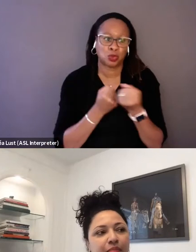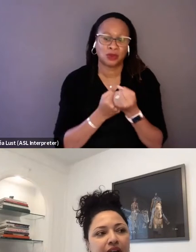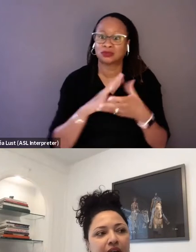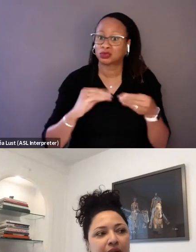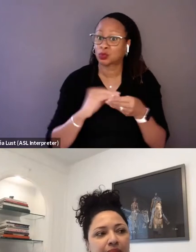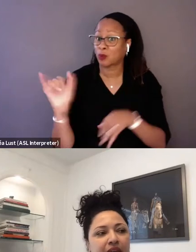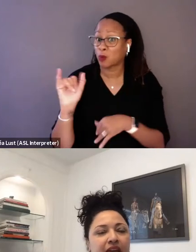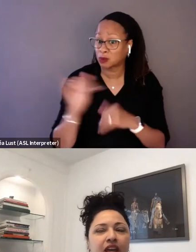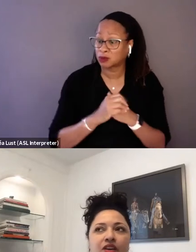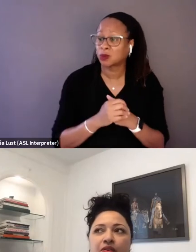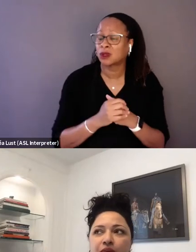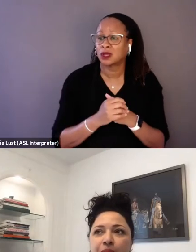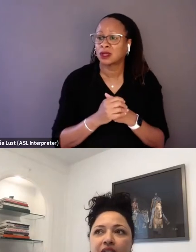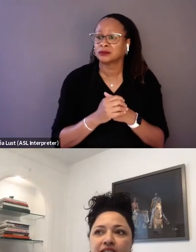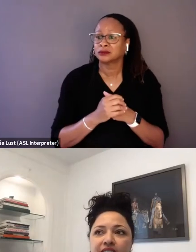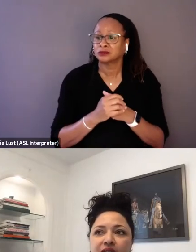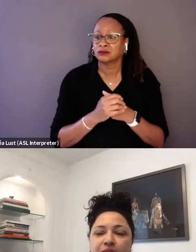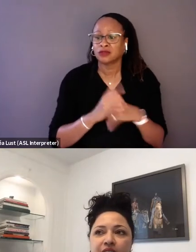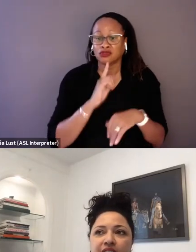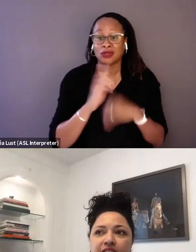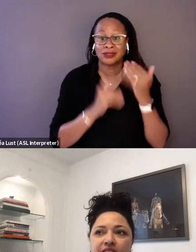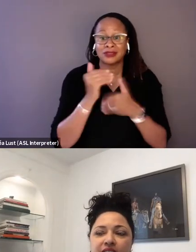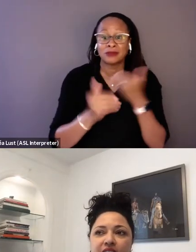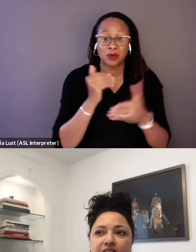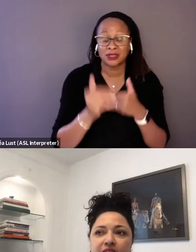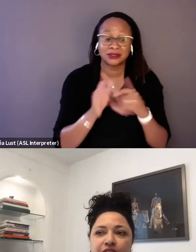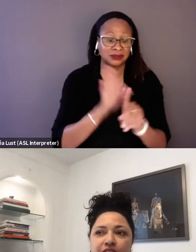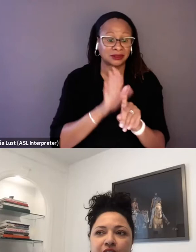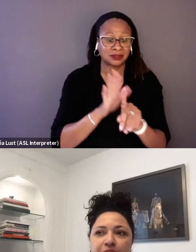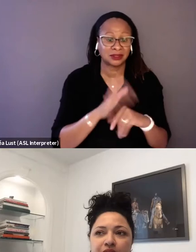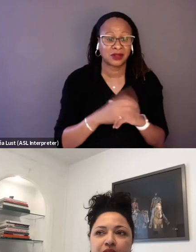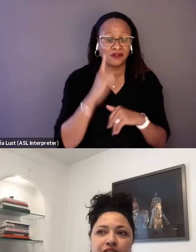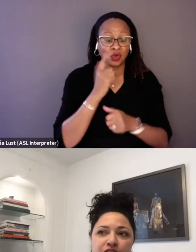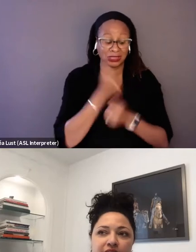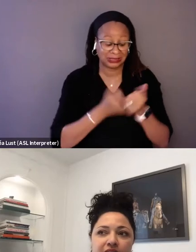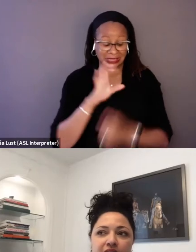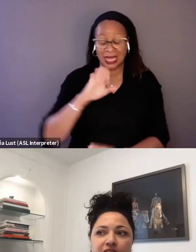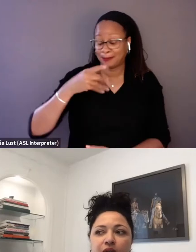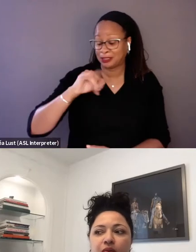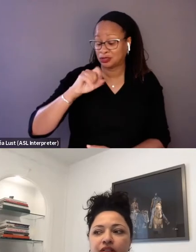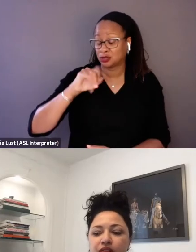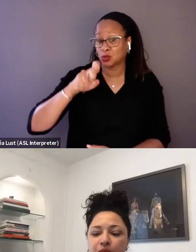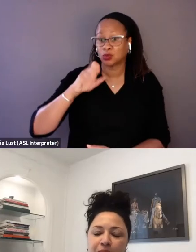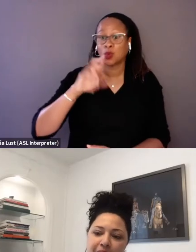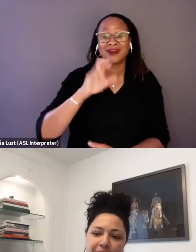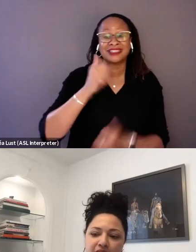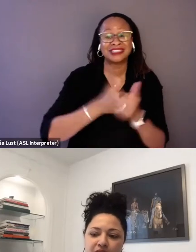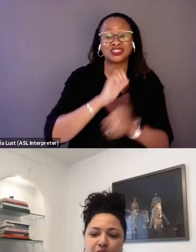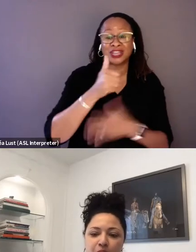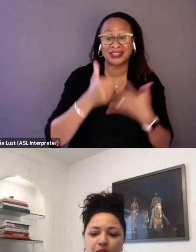But, you know, the process was for each episode or each decade was we would map out